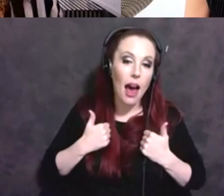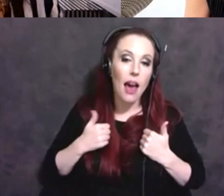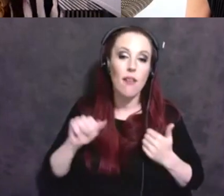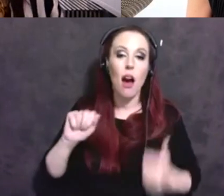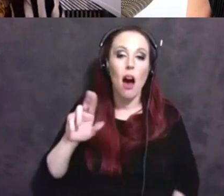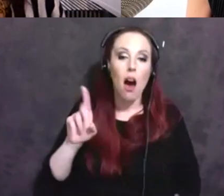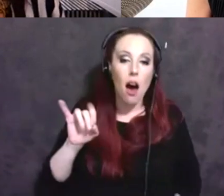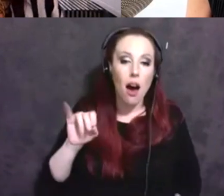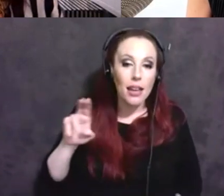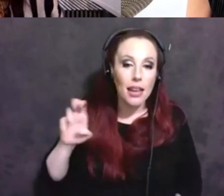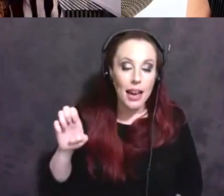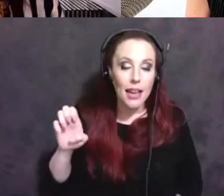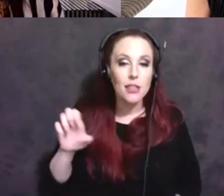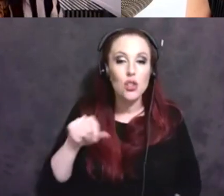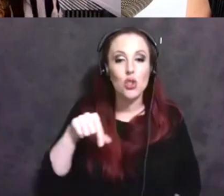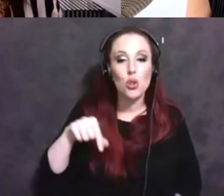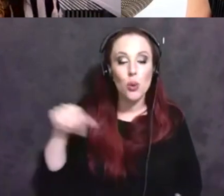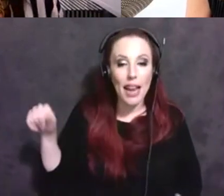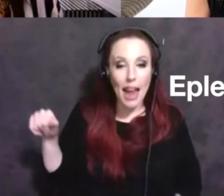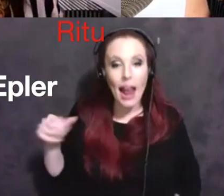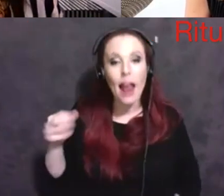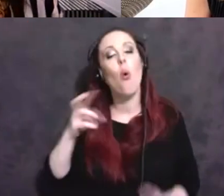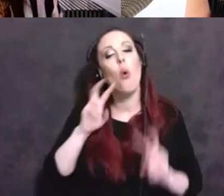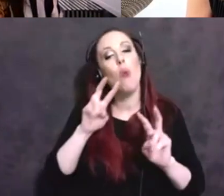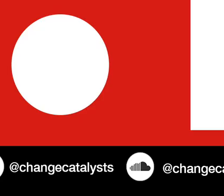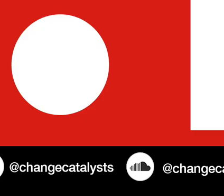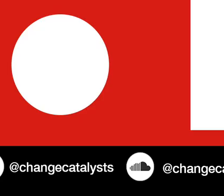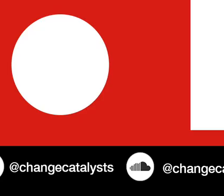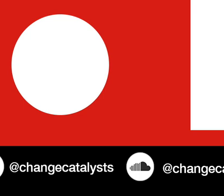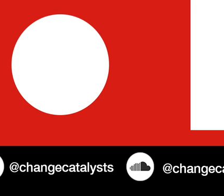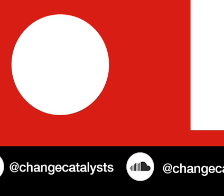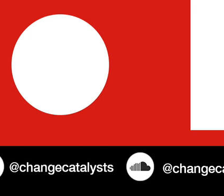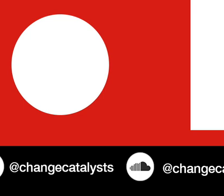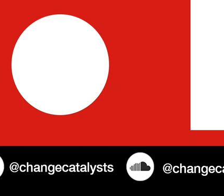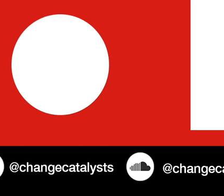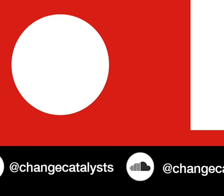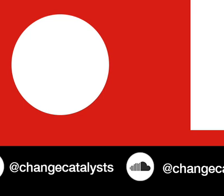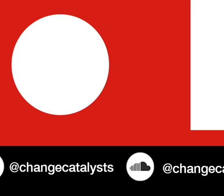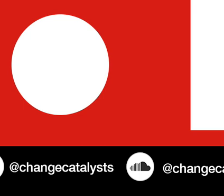us today. Join us each week for Leading with Empathy and Allyship. You can sign up to attend